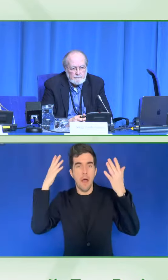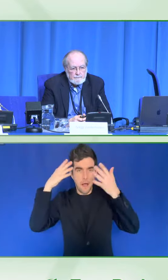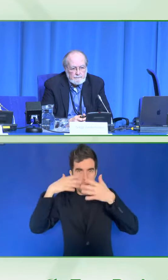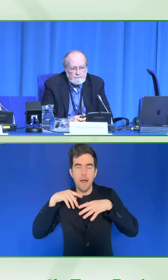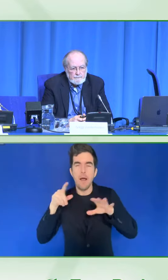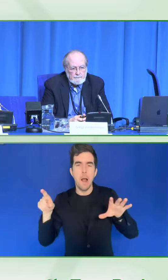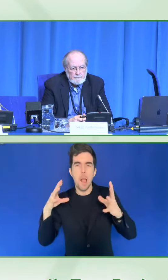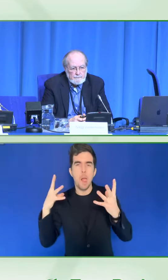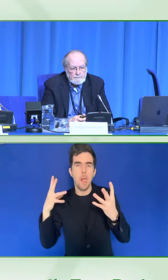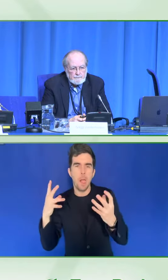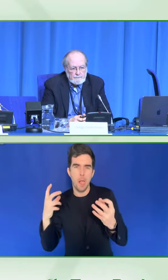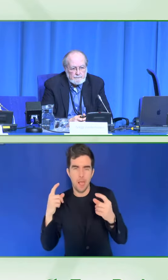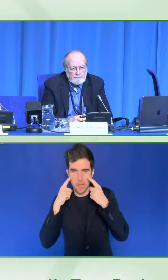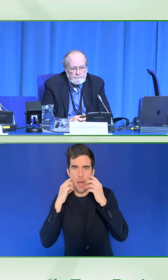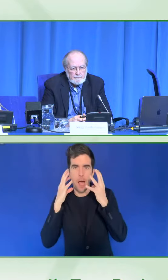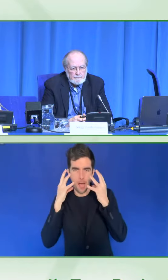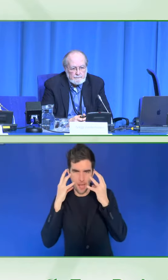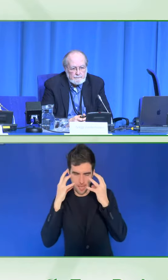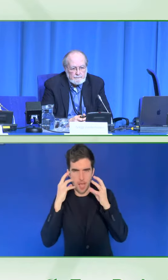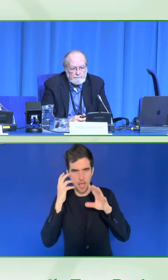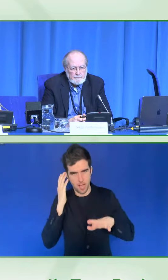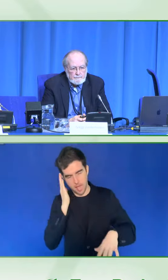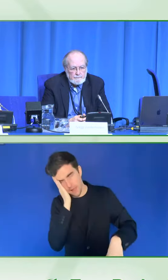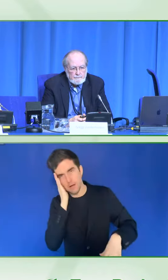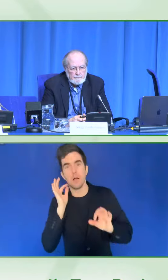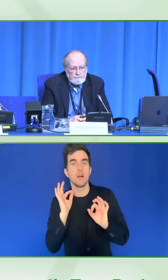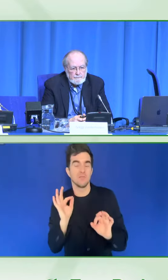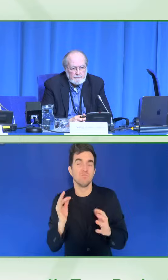Sorry for interrupting.